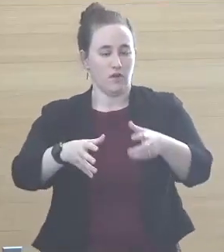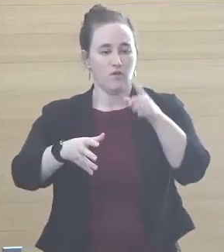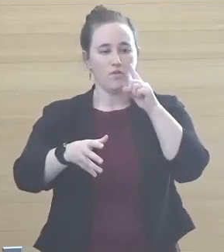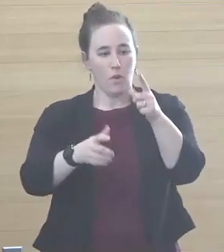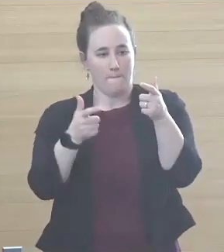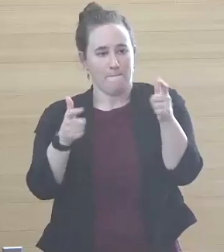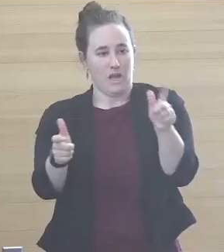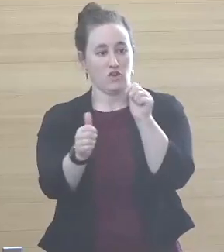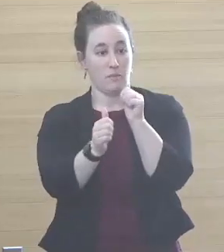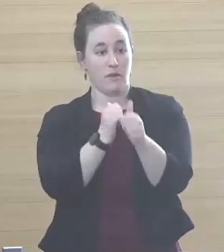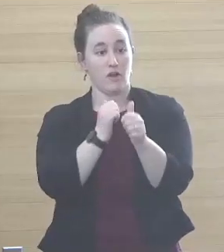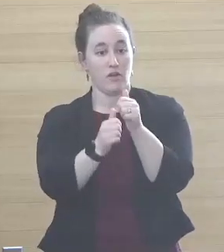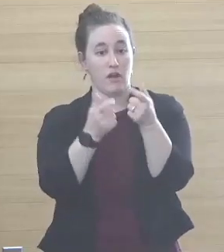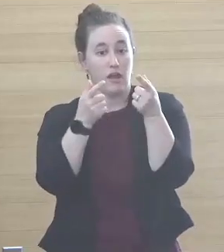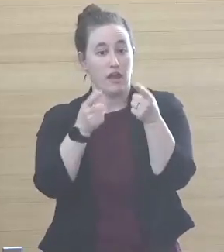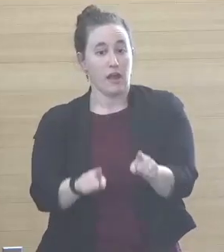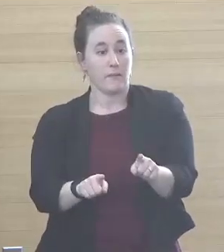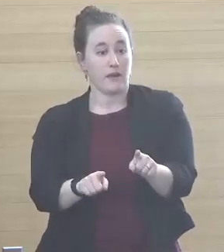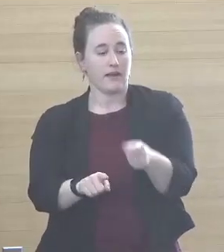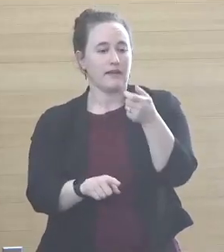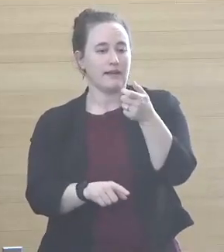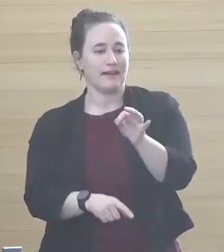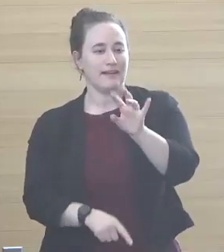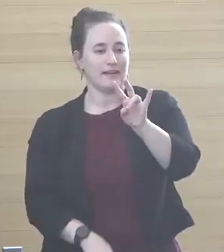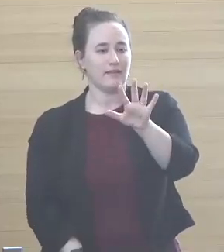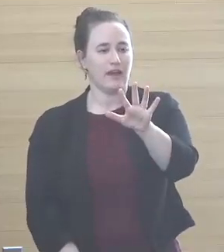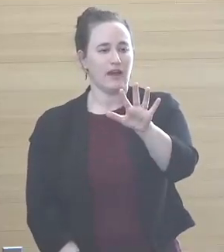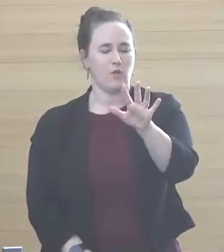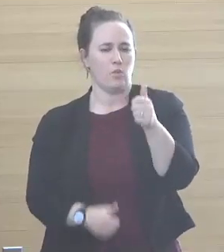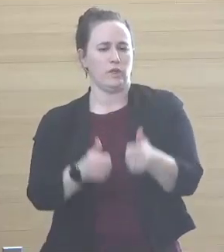took place in 1975 in this city.